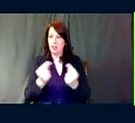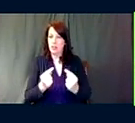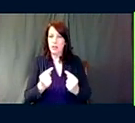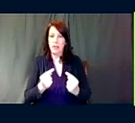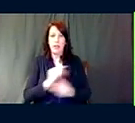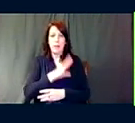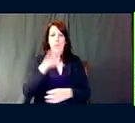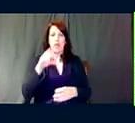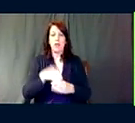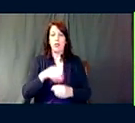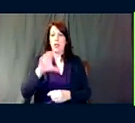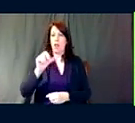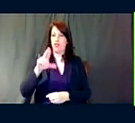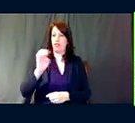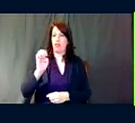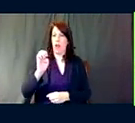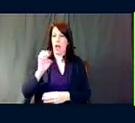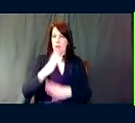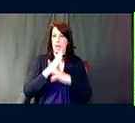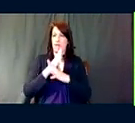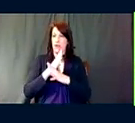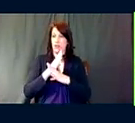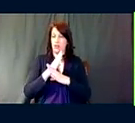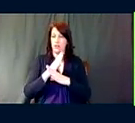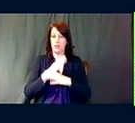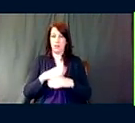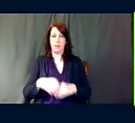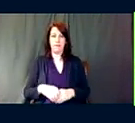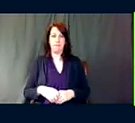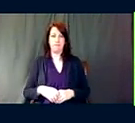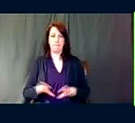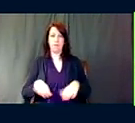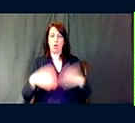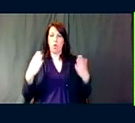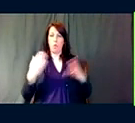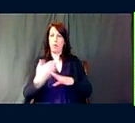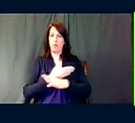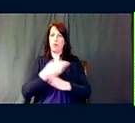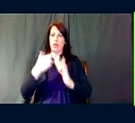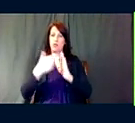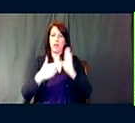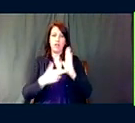METHODS FOR PREVENTION OF INJURY INCLUDING CRIME PREVENTION IN AN